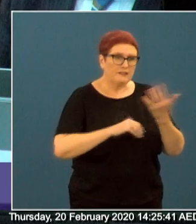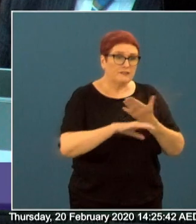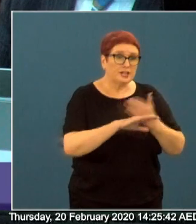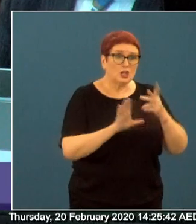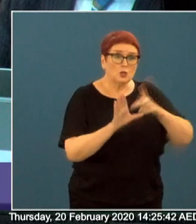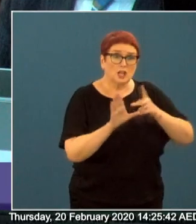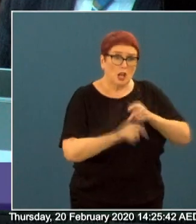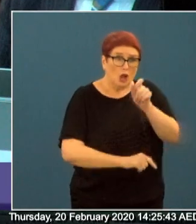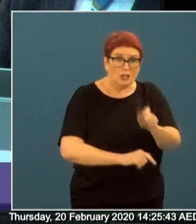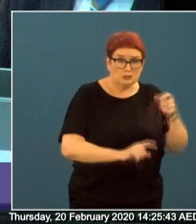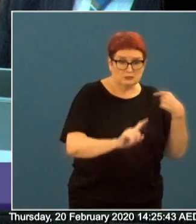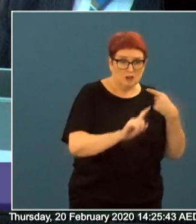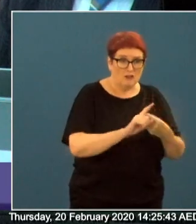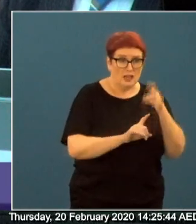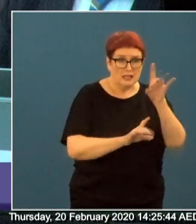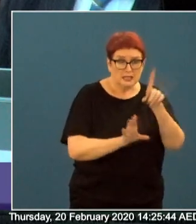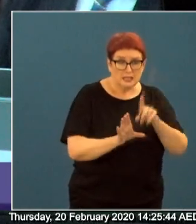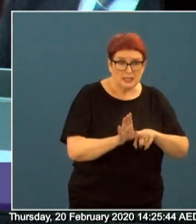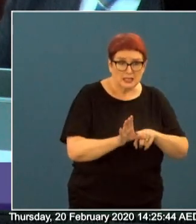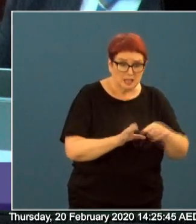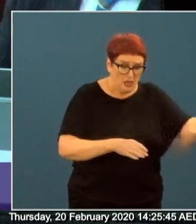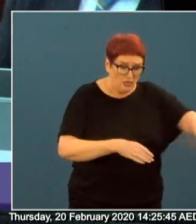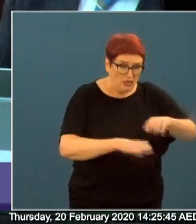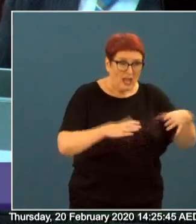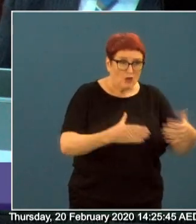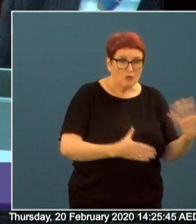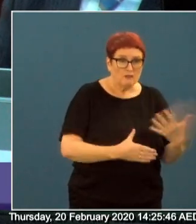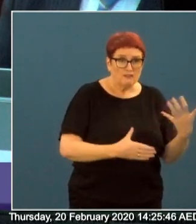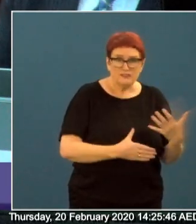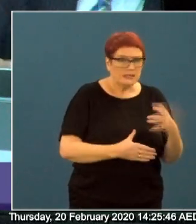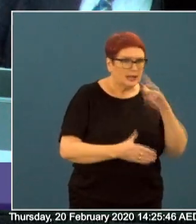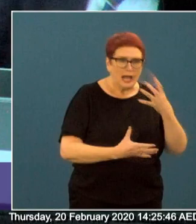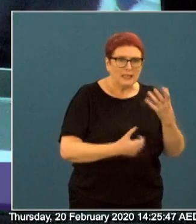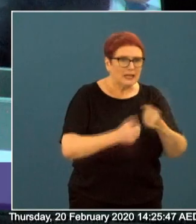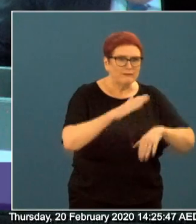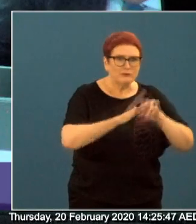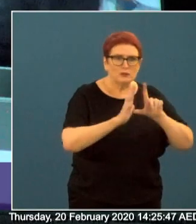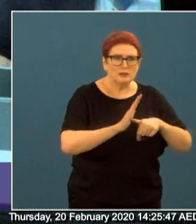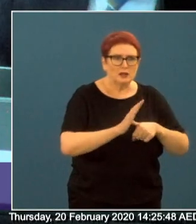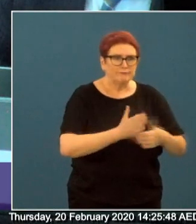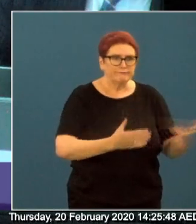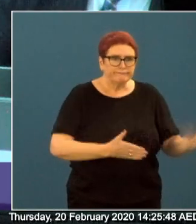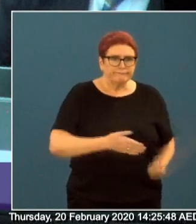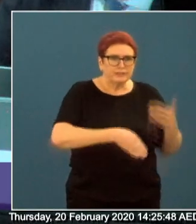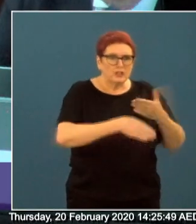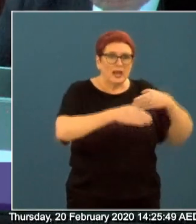over the past 10 years, very few of them have been able to find funded positions within the New South Wales public health system.